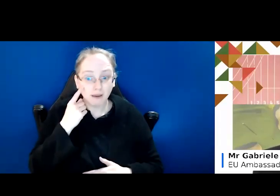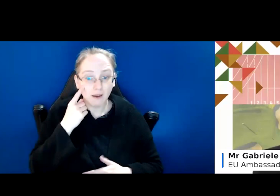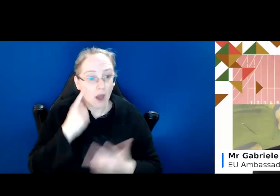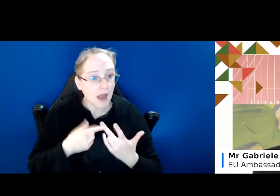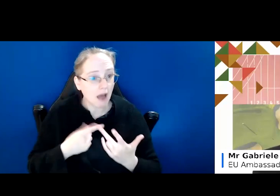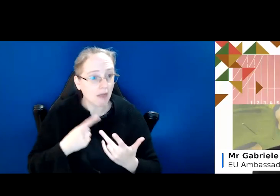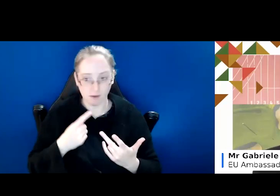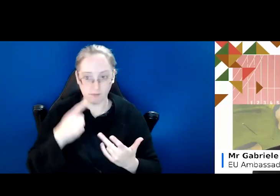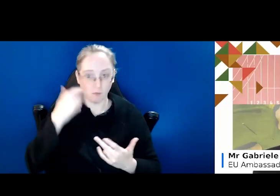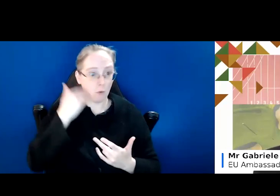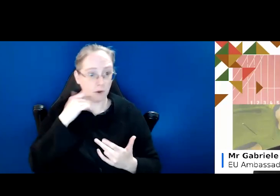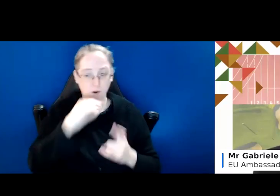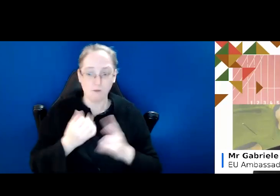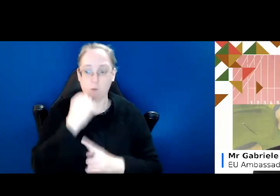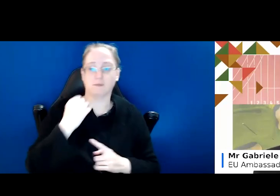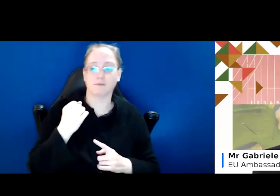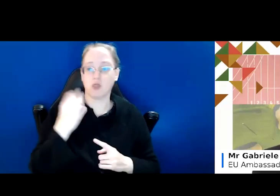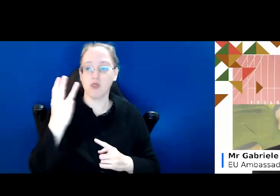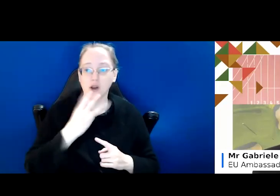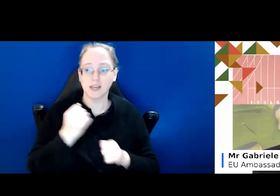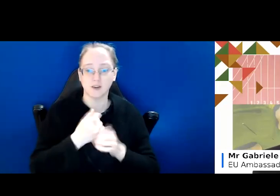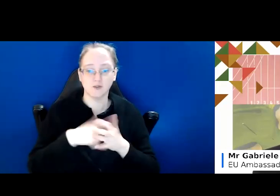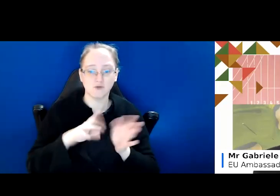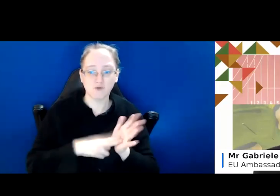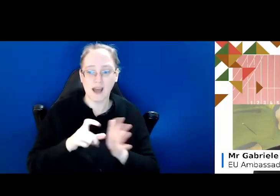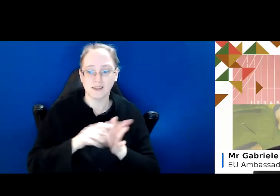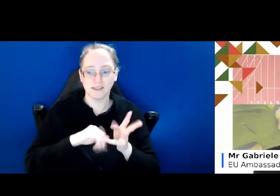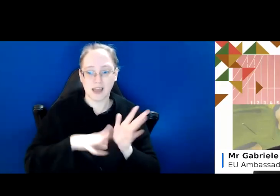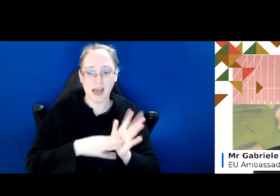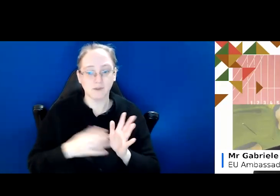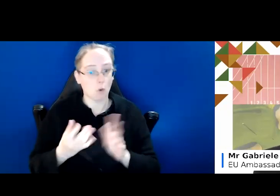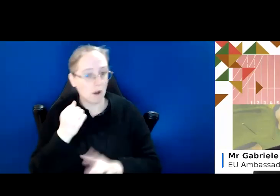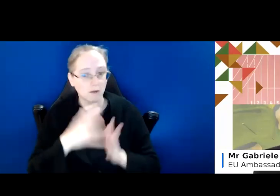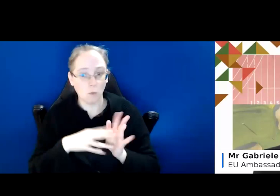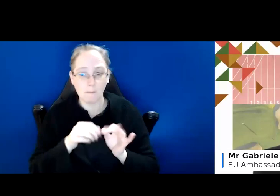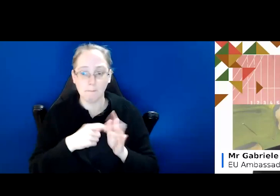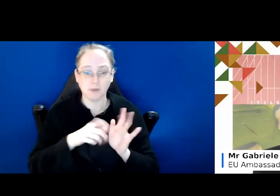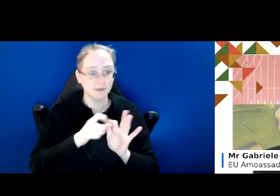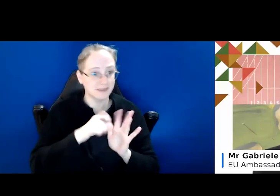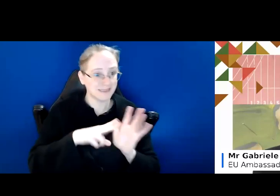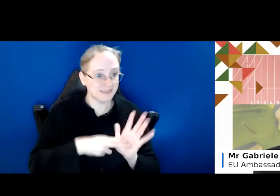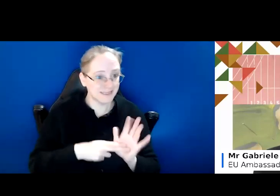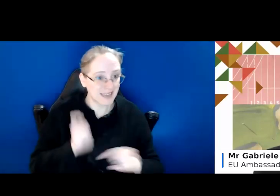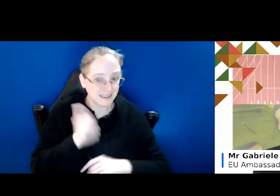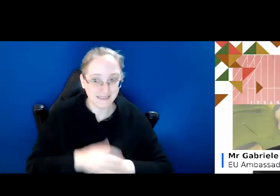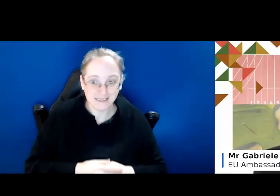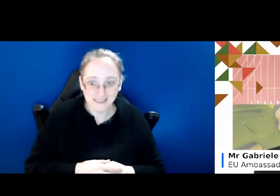Would that have been such acceptance for Indigenous athletes in Australia? What would that have meant for champions